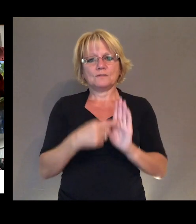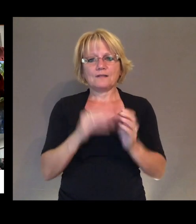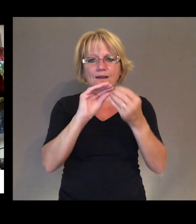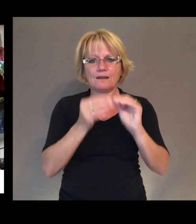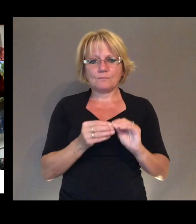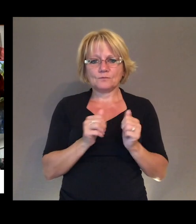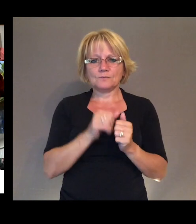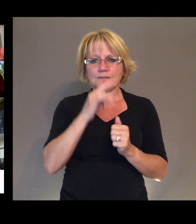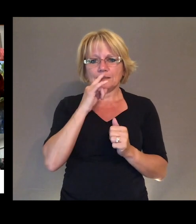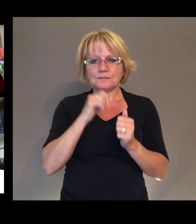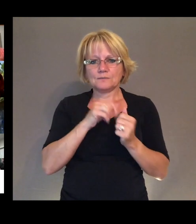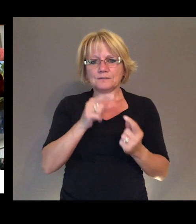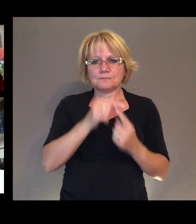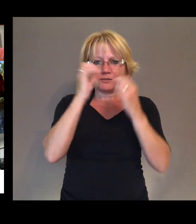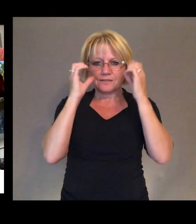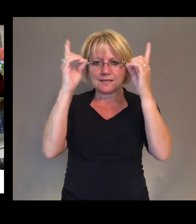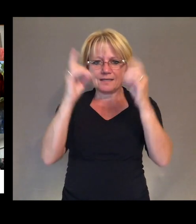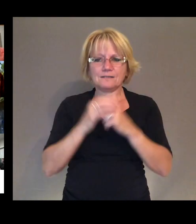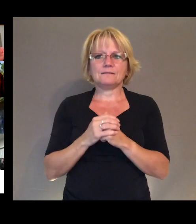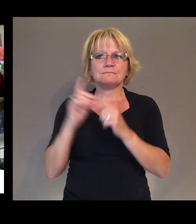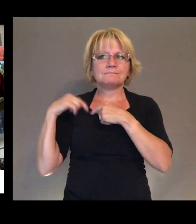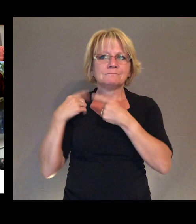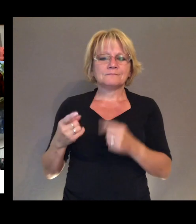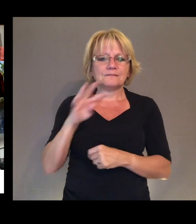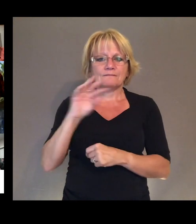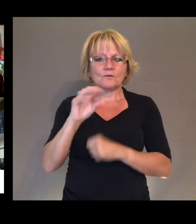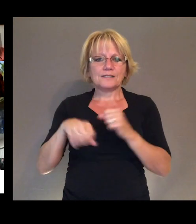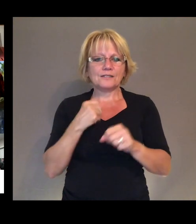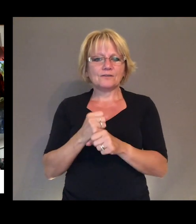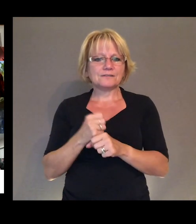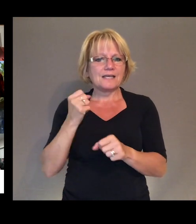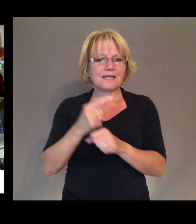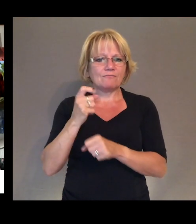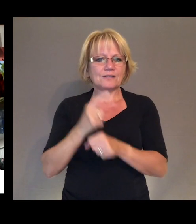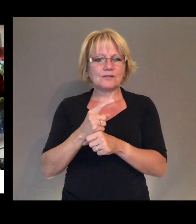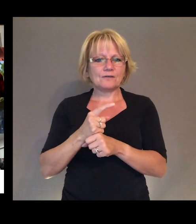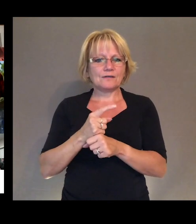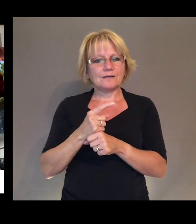And every single year for the past 40 years, black students have been over-represented in special education.